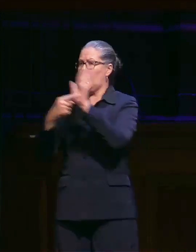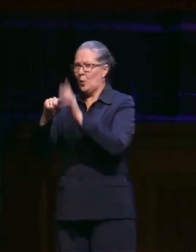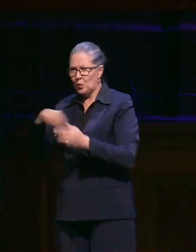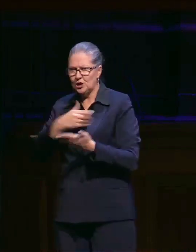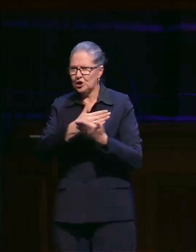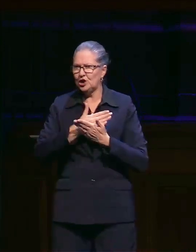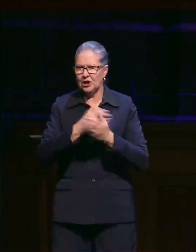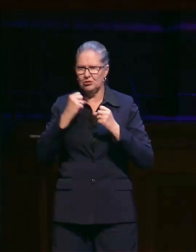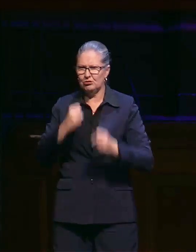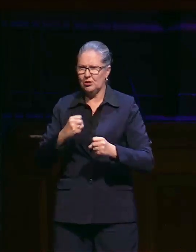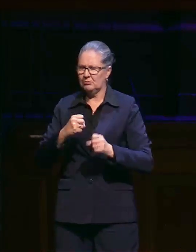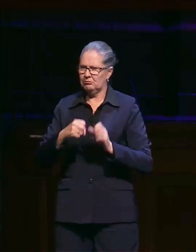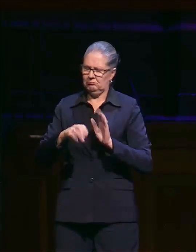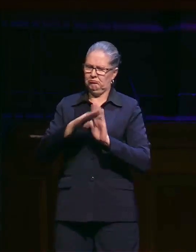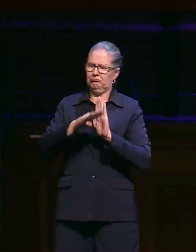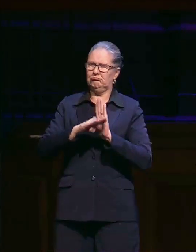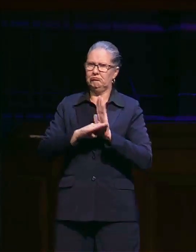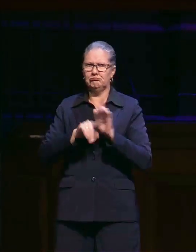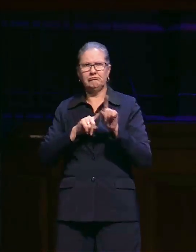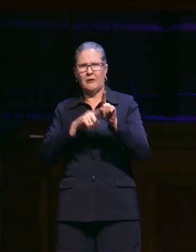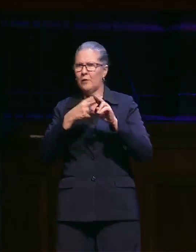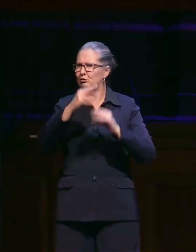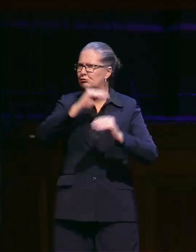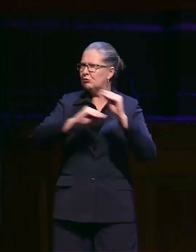the rules-based international trading system that is currently under such